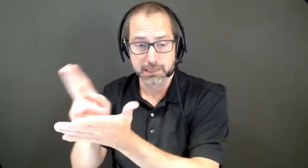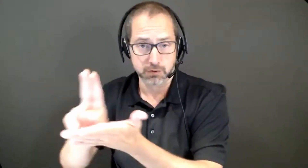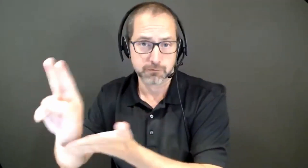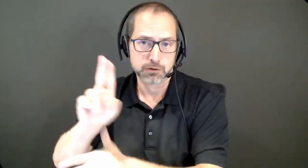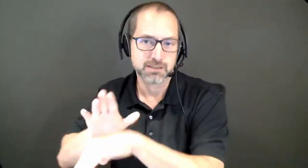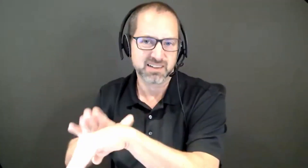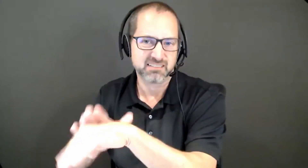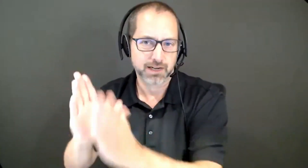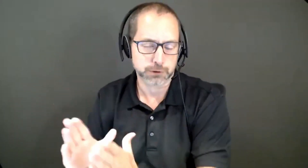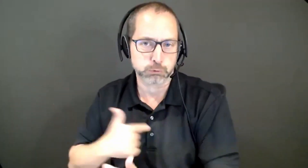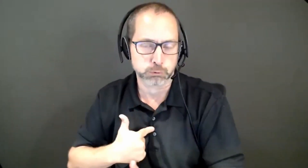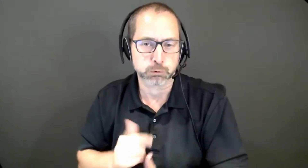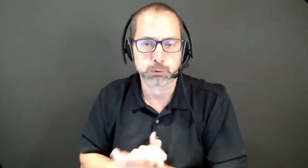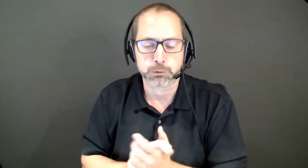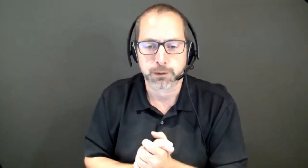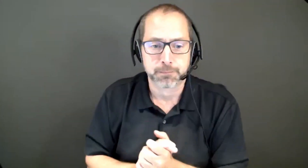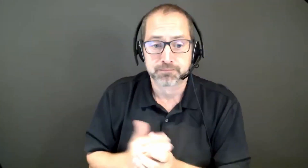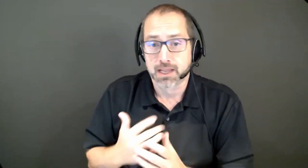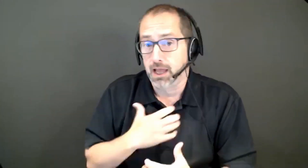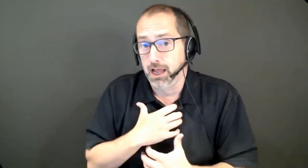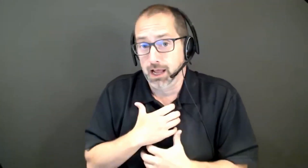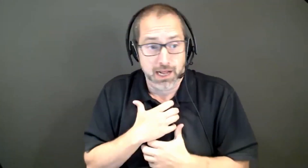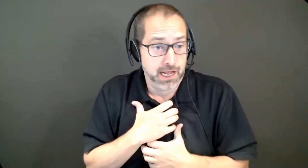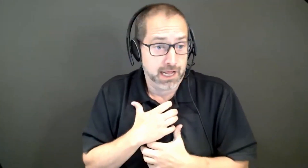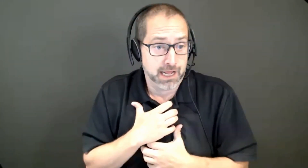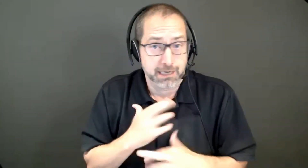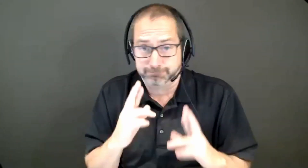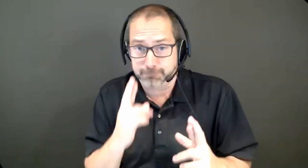and just wishing that you all have a good day. So, welcome everyone.